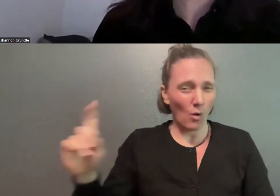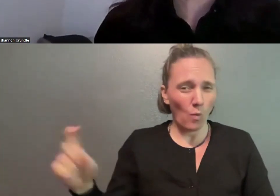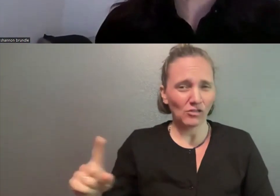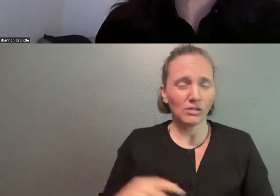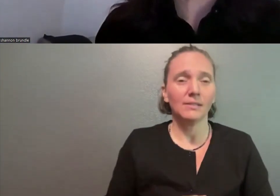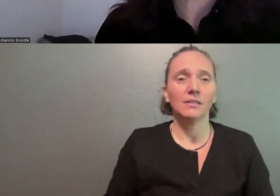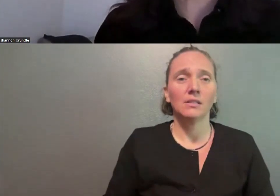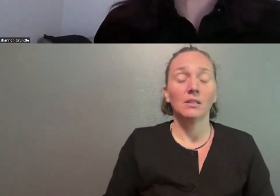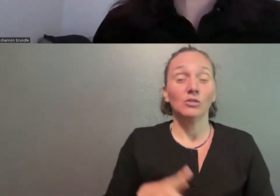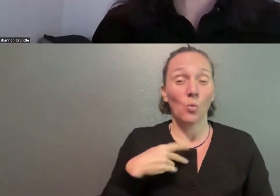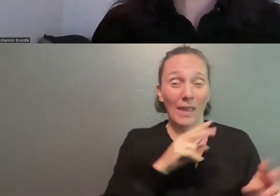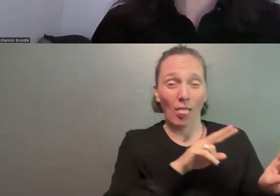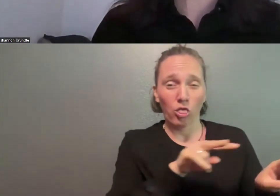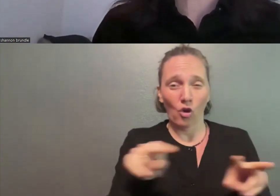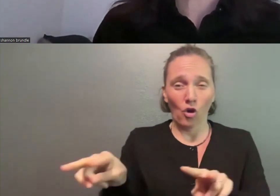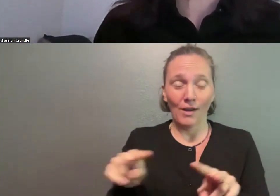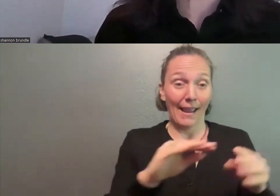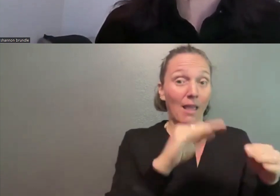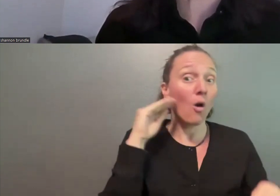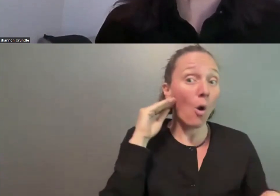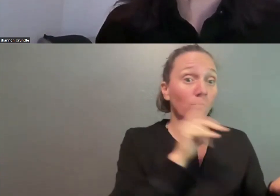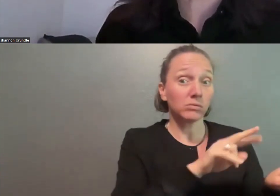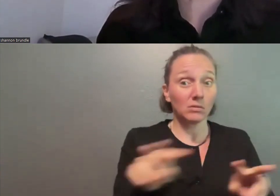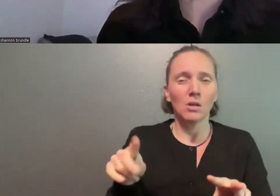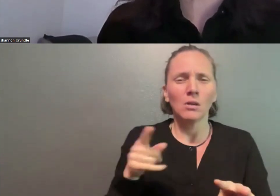you know, we are looking at specific needs for each individual within that household.